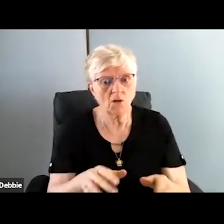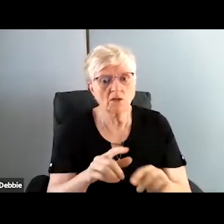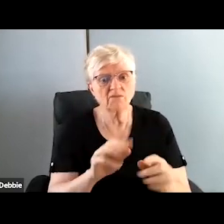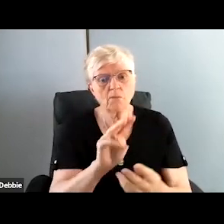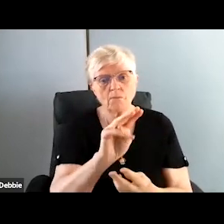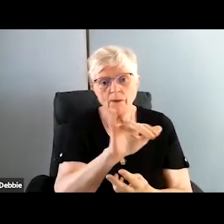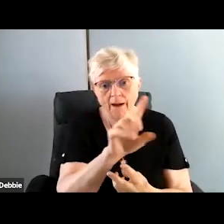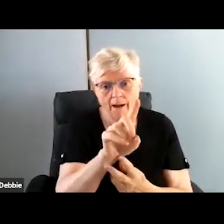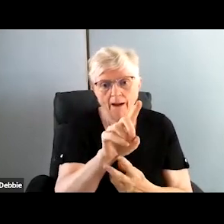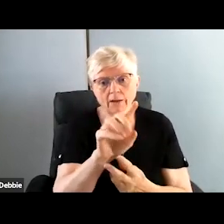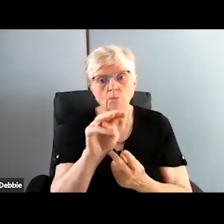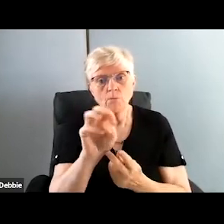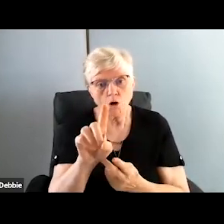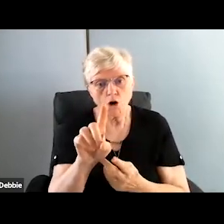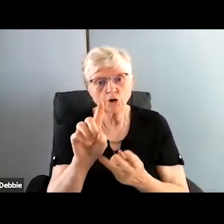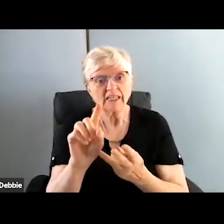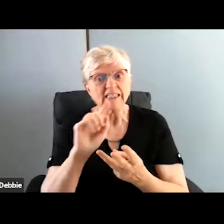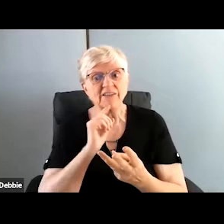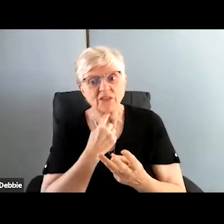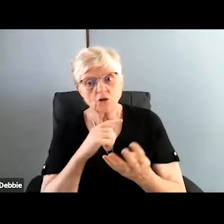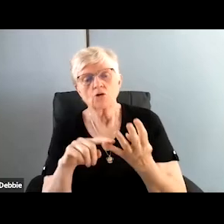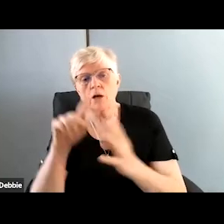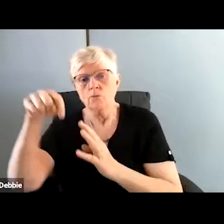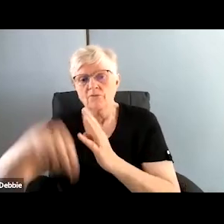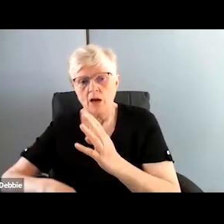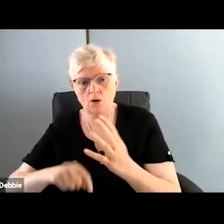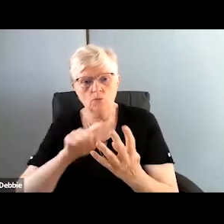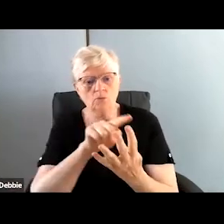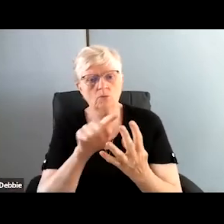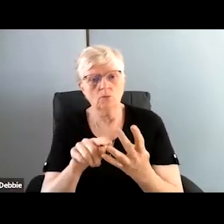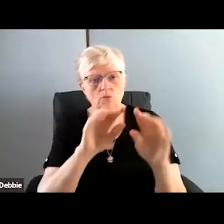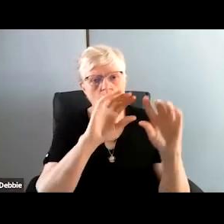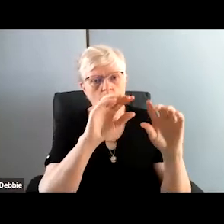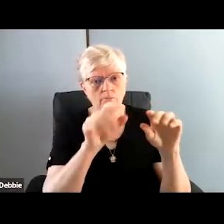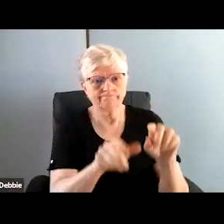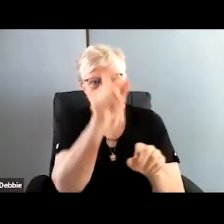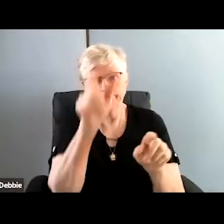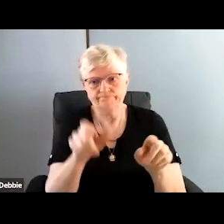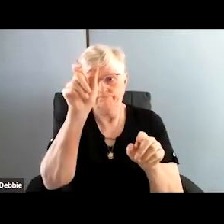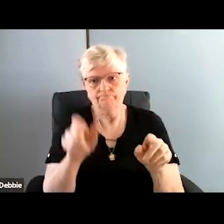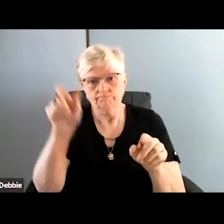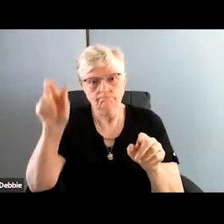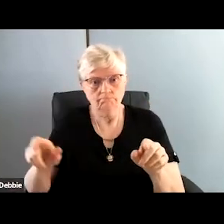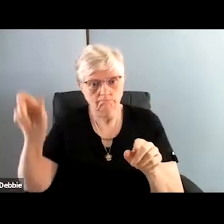SO FROM MILD UP TO PROFOUND OF HEARING LOSS SO FROM MILD UP TO PROFOUND. . AND WHAT WE FOUND WAS THAT AT LEAST HALF OF AND WHAT WE FOUND WAS THAT AT LEAST HALF OF THE RESPONDENTS